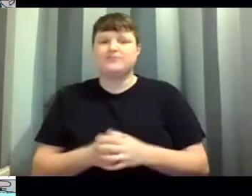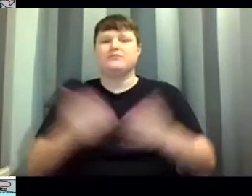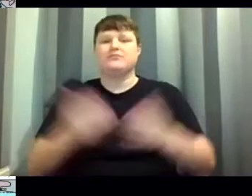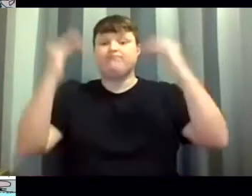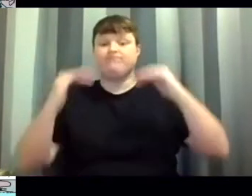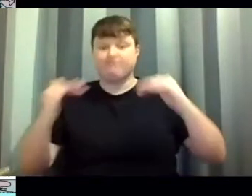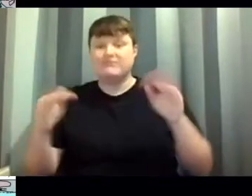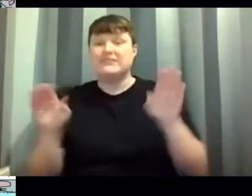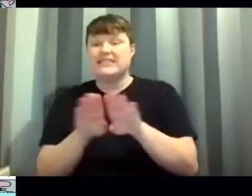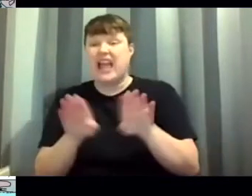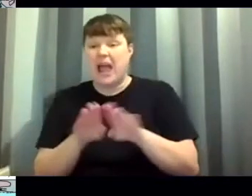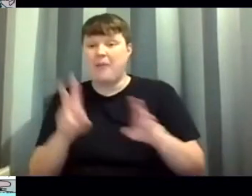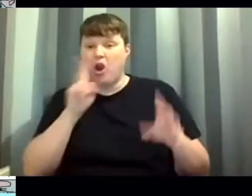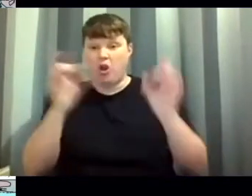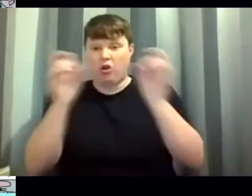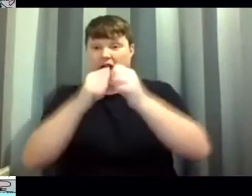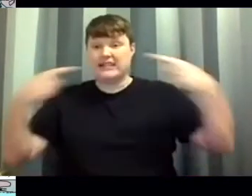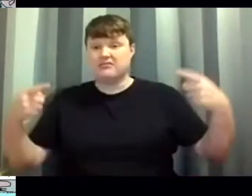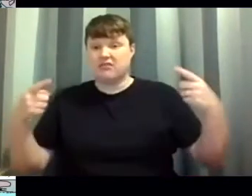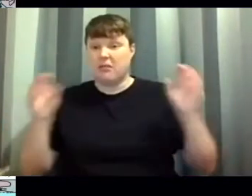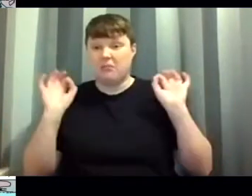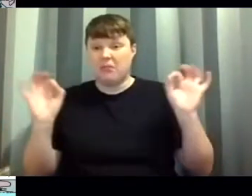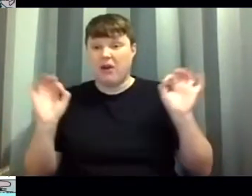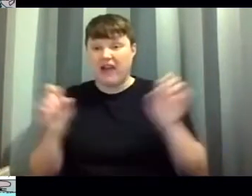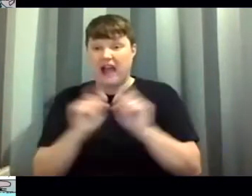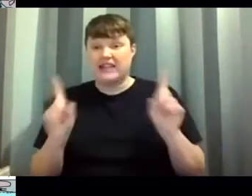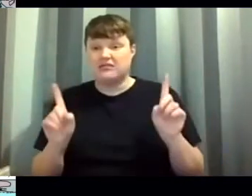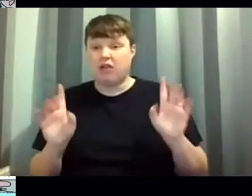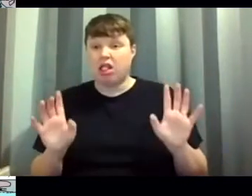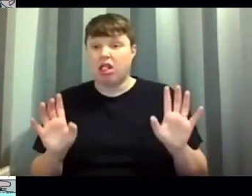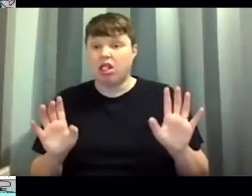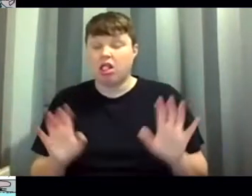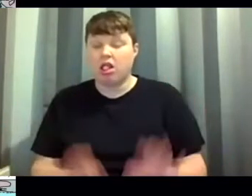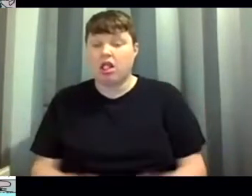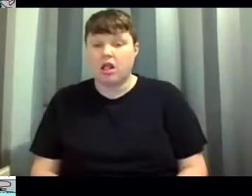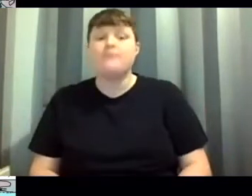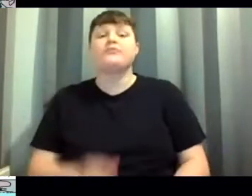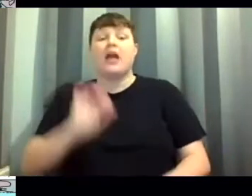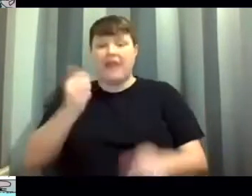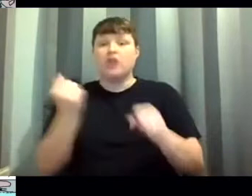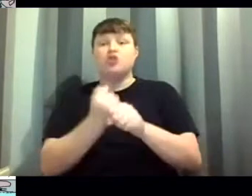They look identical. It's not changed. And then we'll do this for a lot of things (there's,